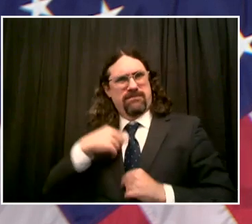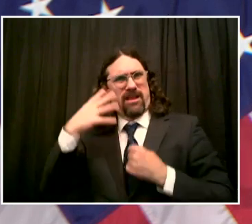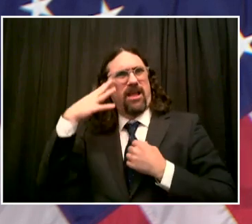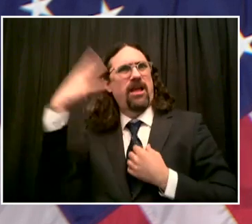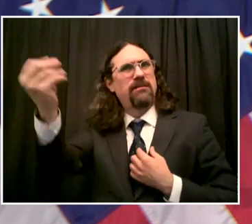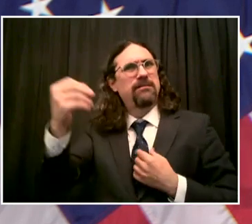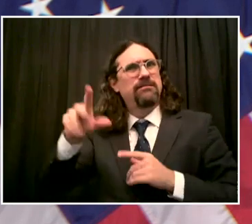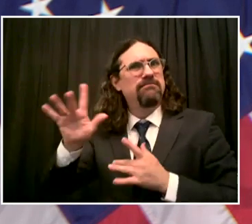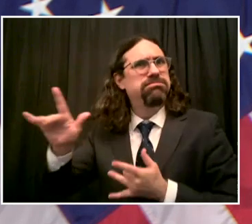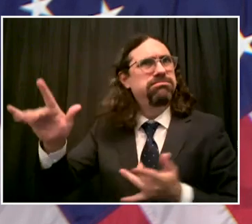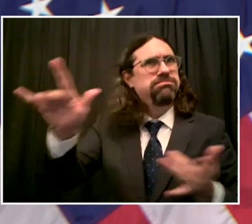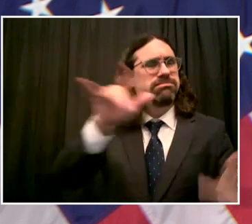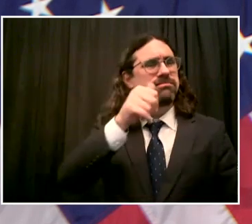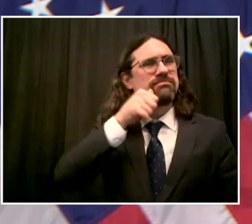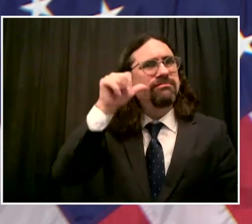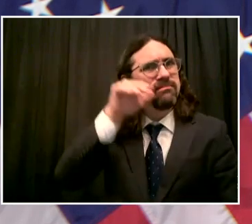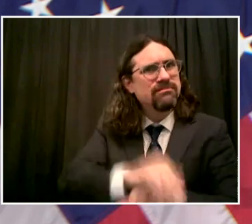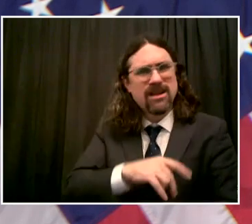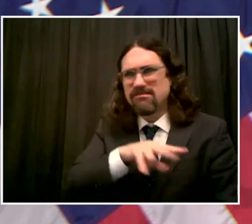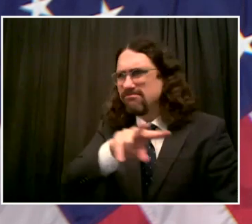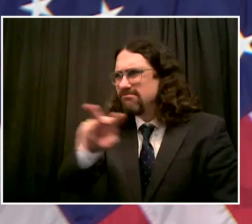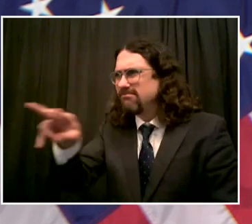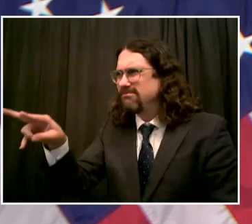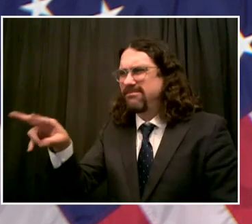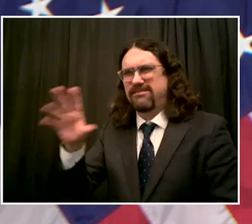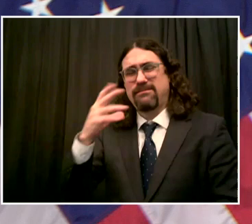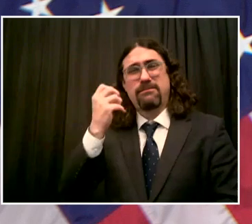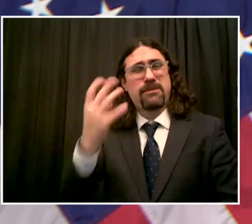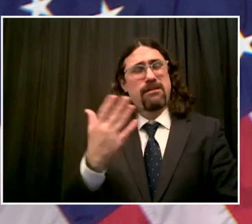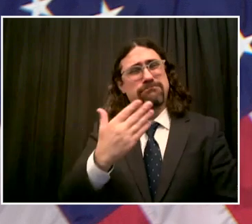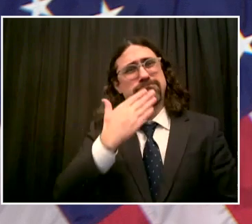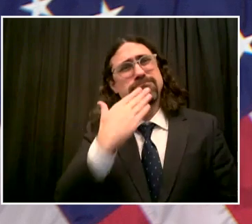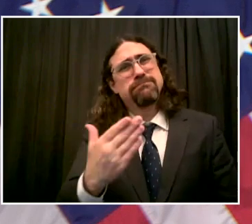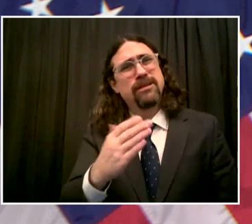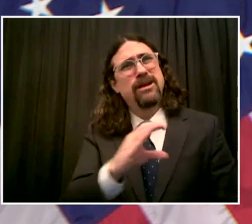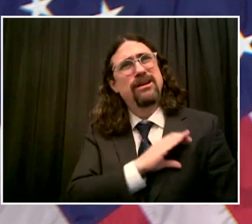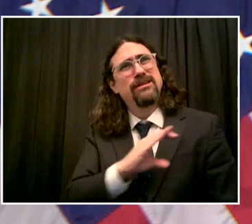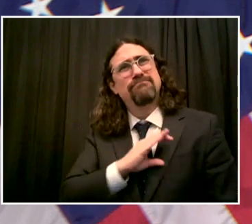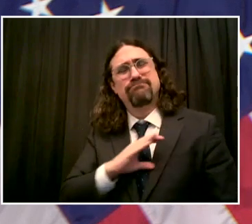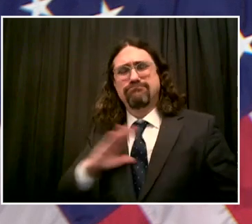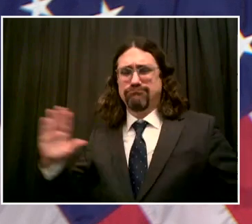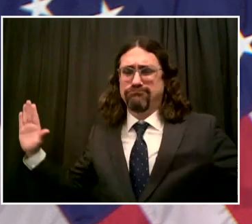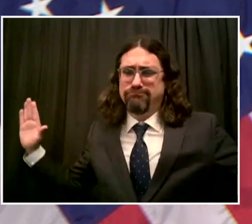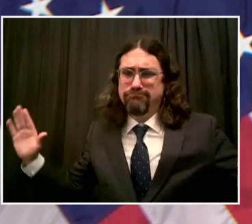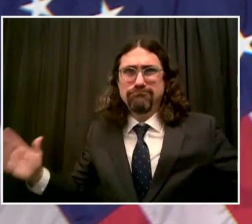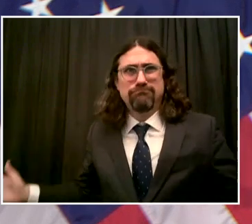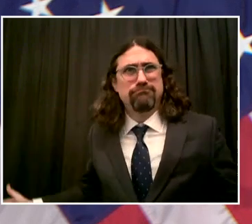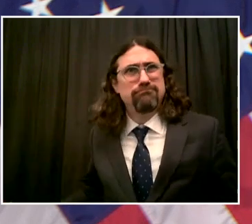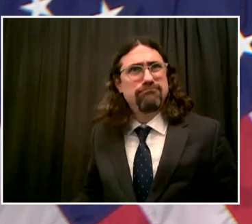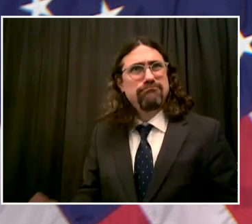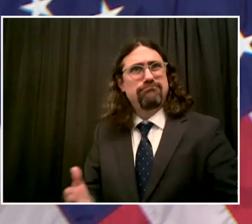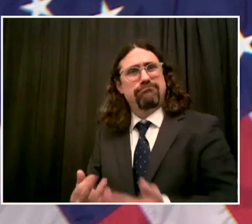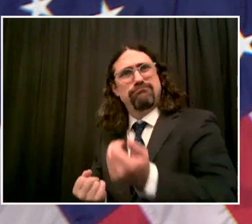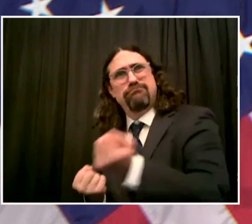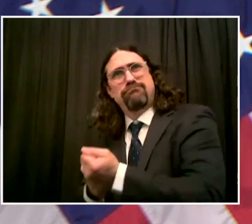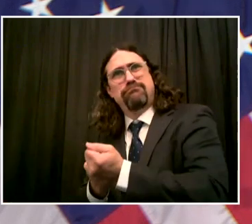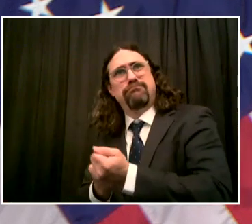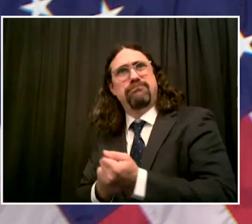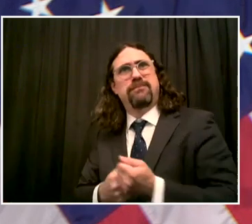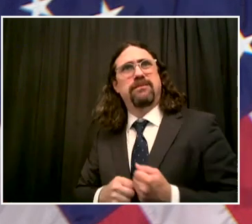NIGHT WHERE CERTAIN CELLS HAD TO BE REALLOCATED BECAUSE THERE